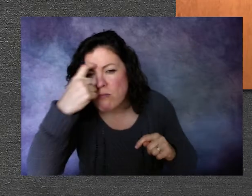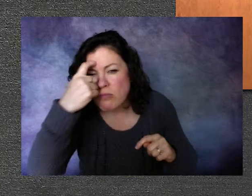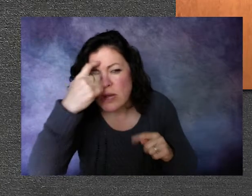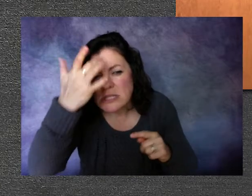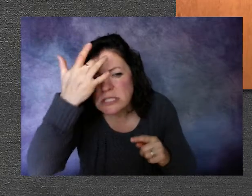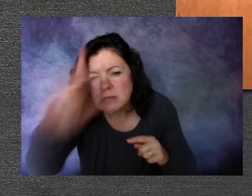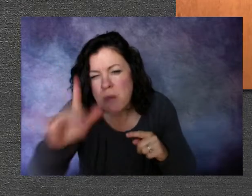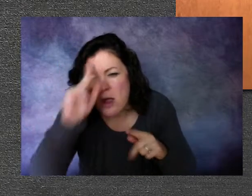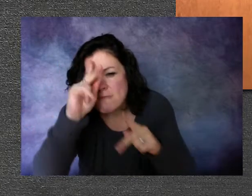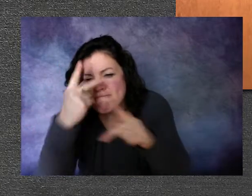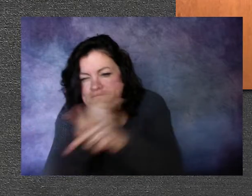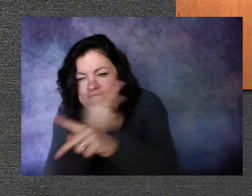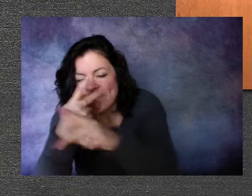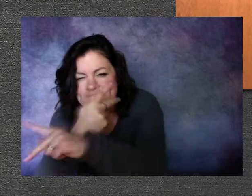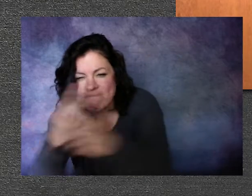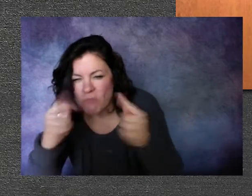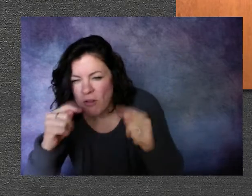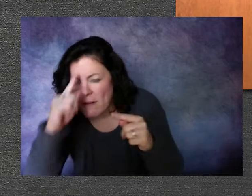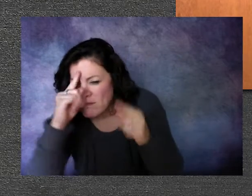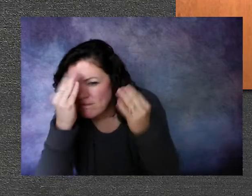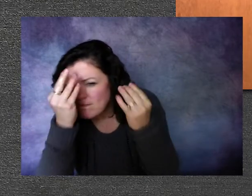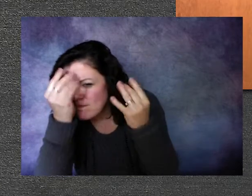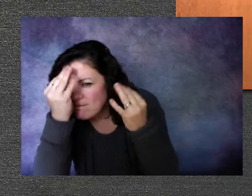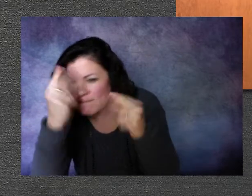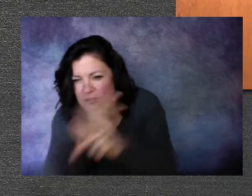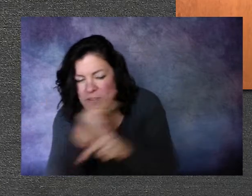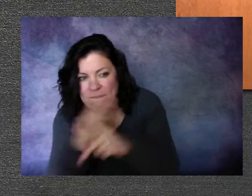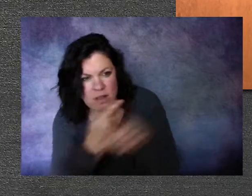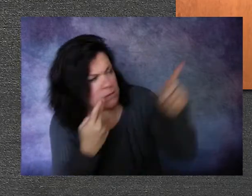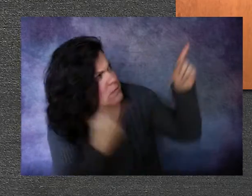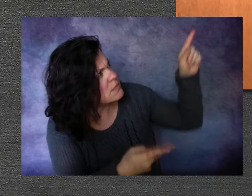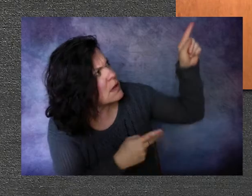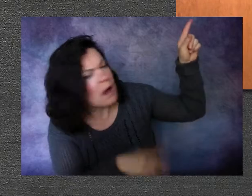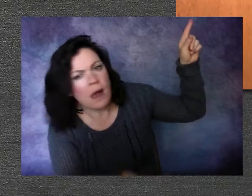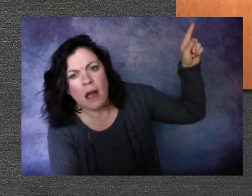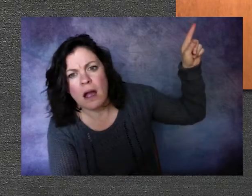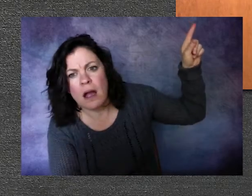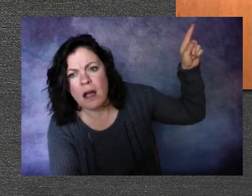I know you have them. All right, here we go. So we have an envelope.